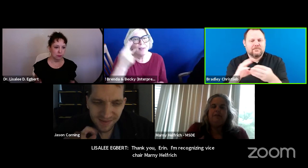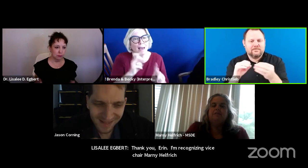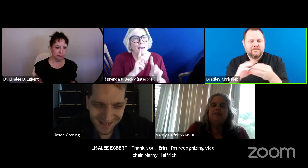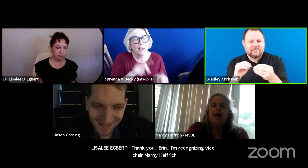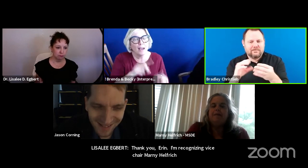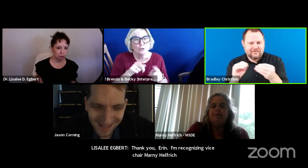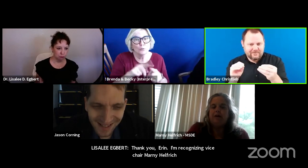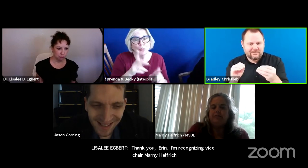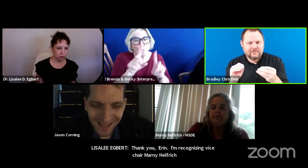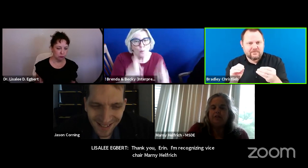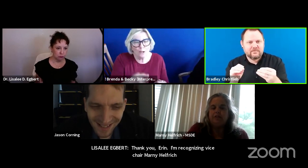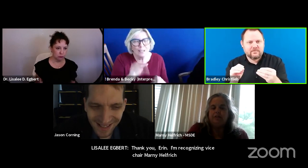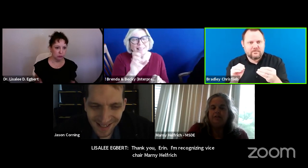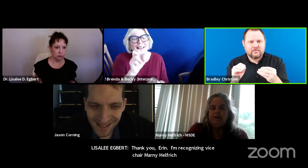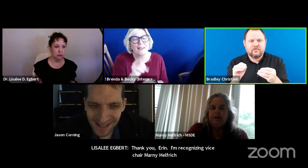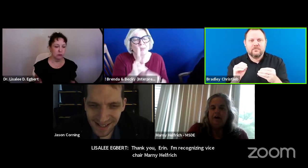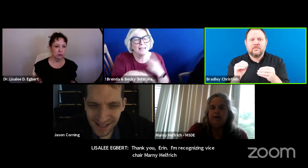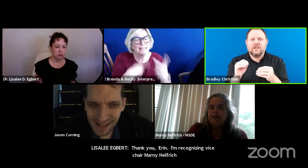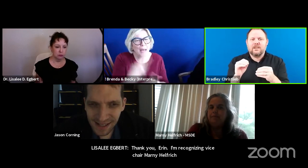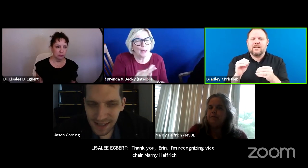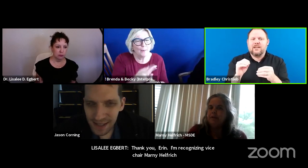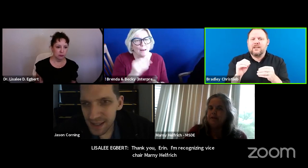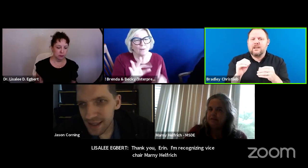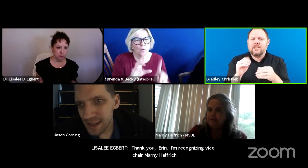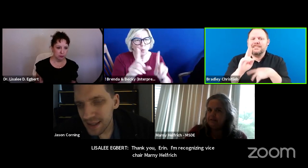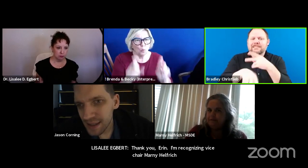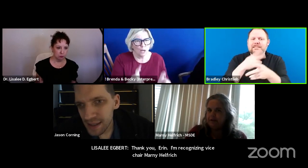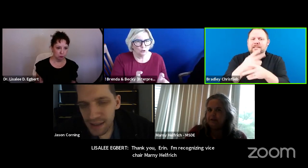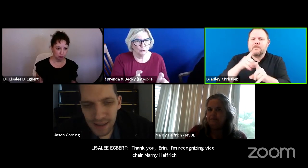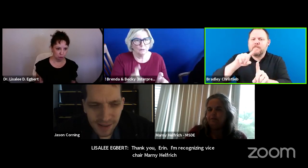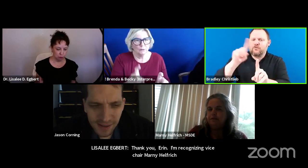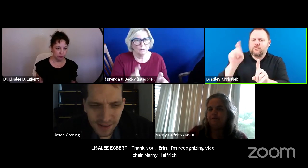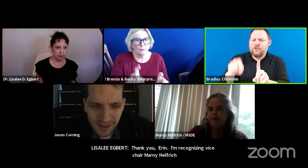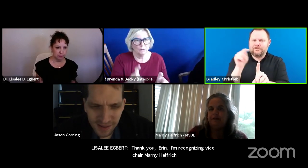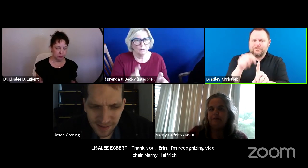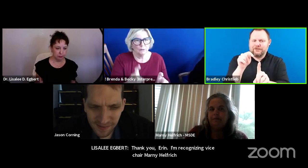the type of questions are going to be really different for different agencies.